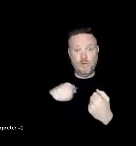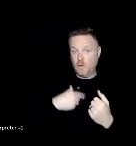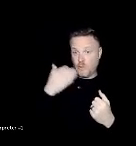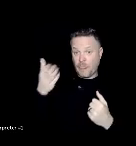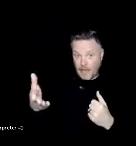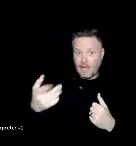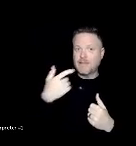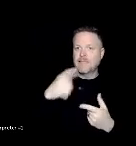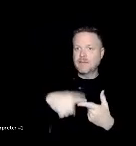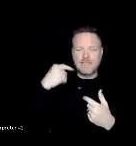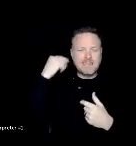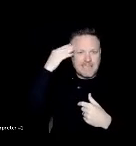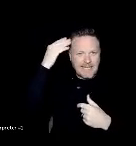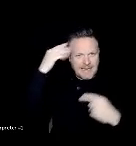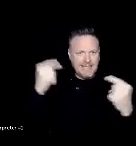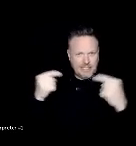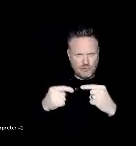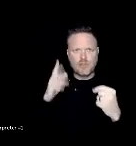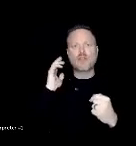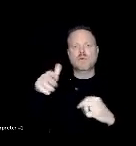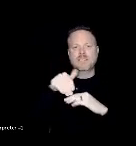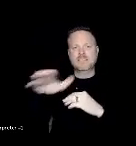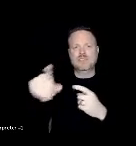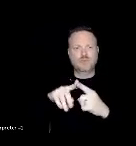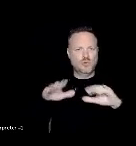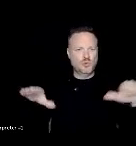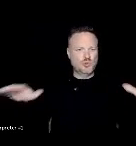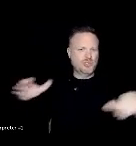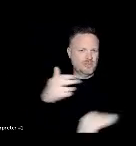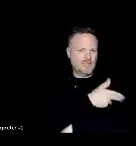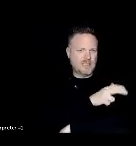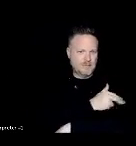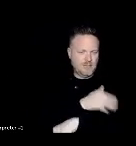it is a head injury, they are going to send him to Children's Hospital. He is being life flighted. I